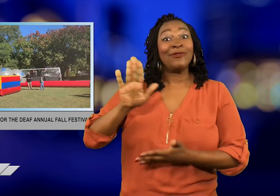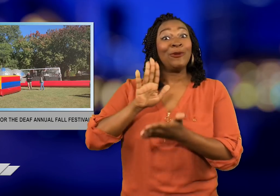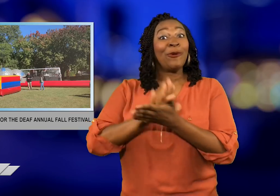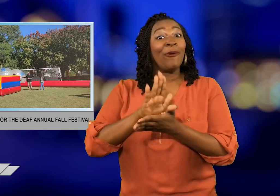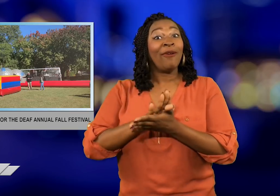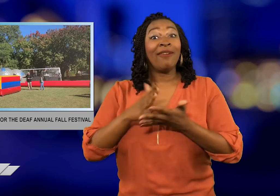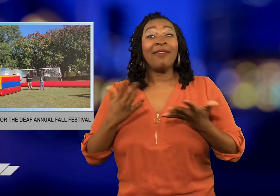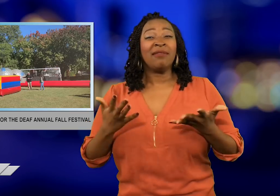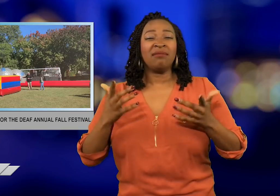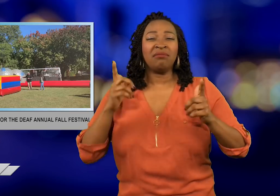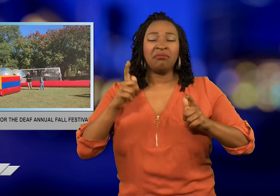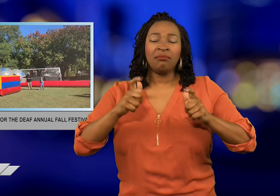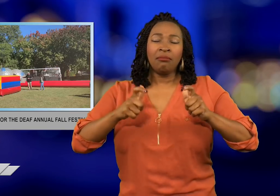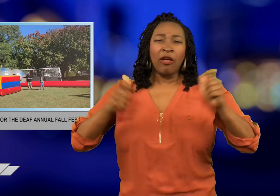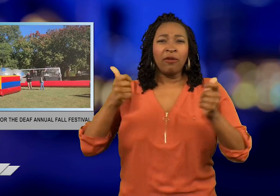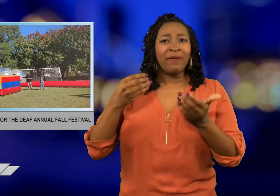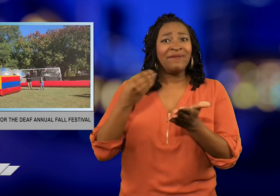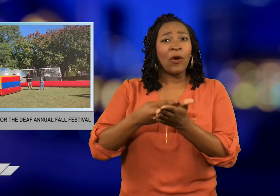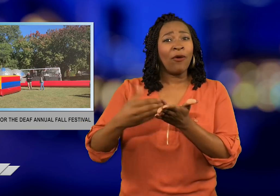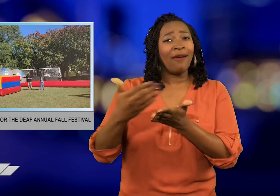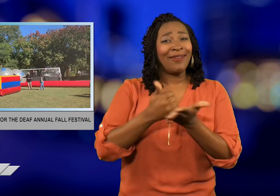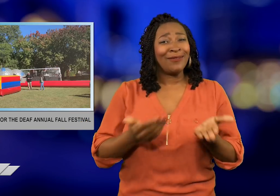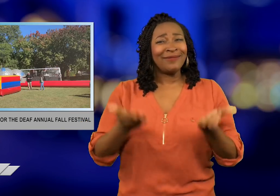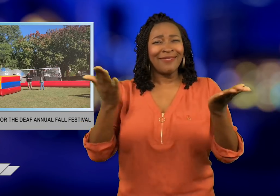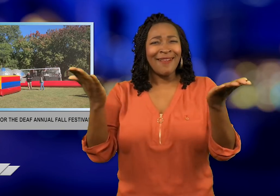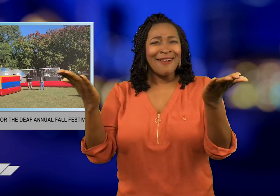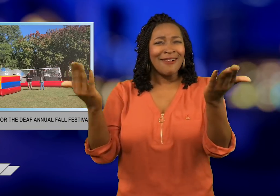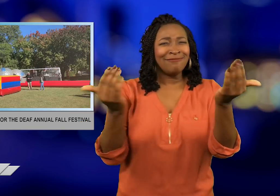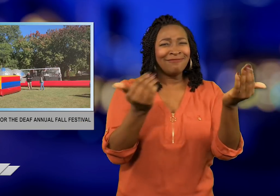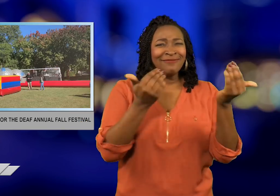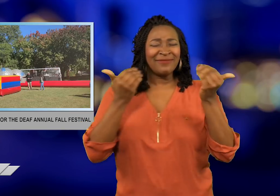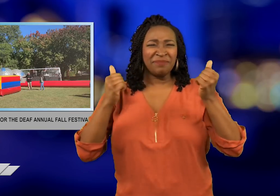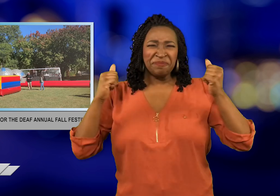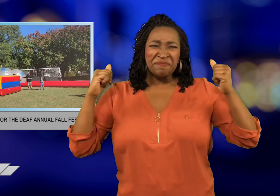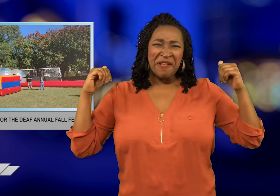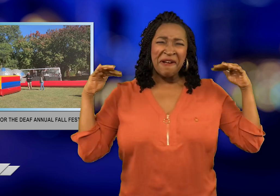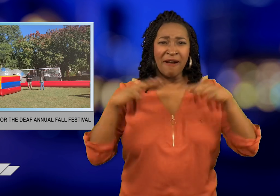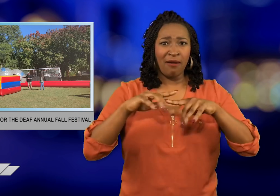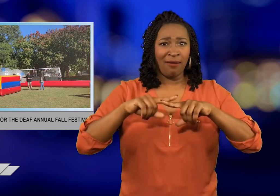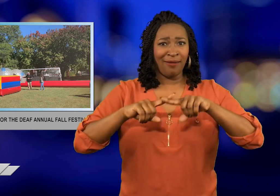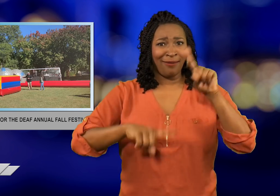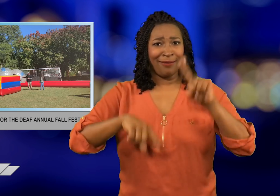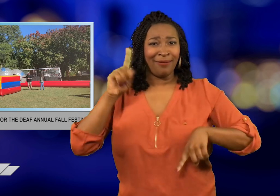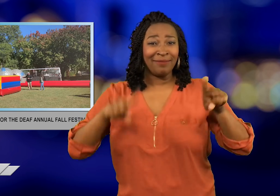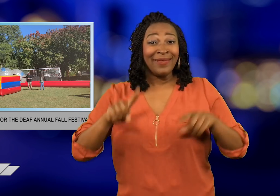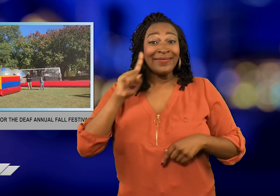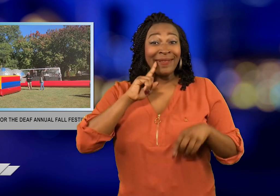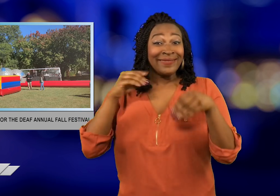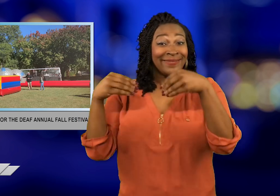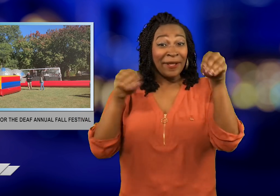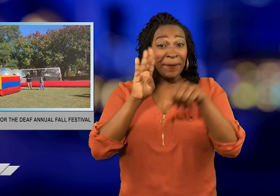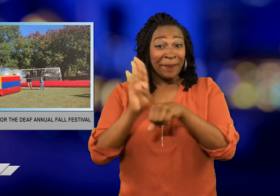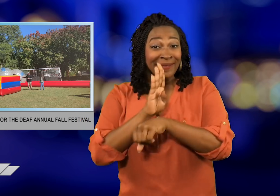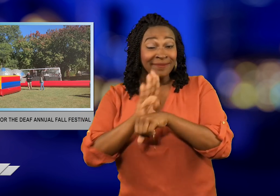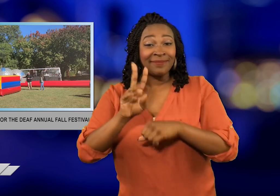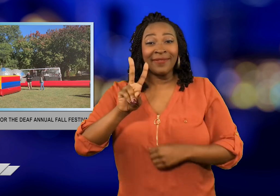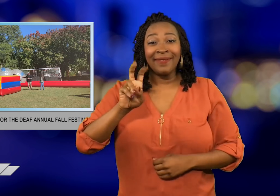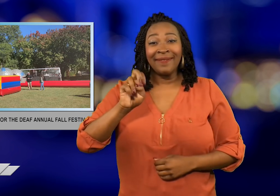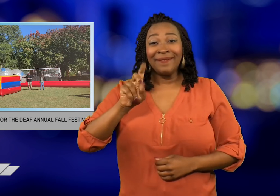This is the school's biggest fundraiser and it brings out dozens of Deaf-friendly businesses,